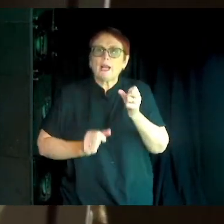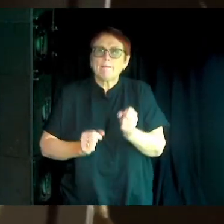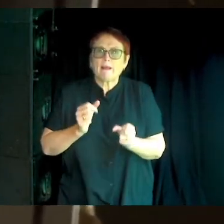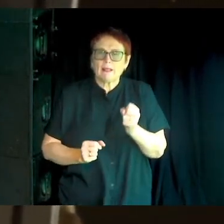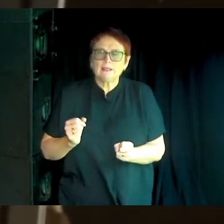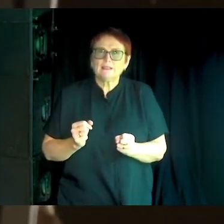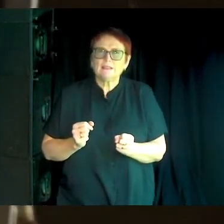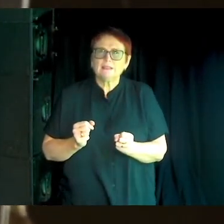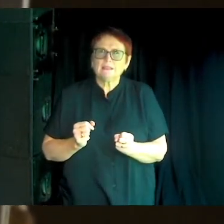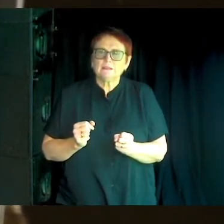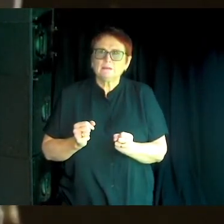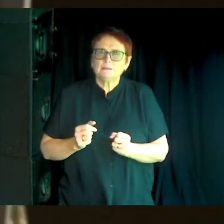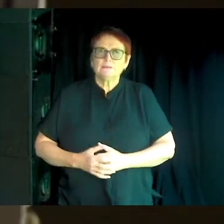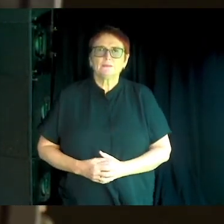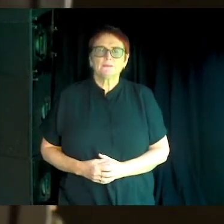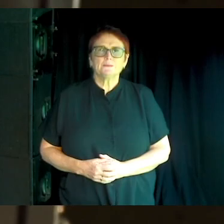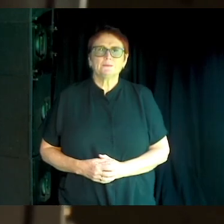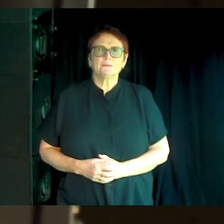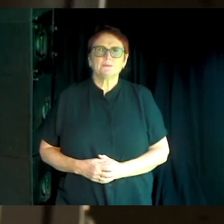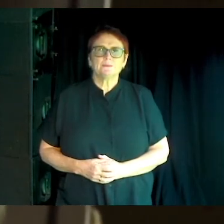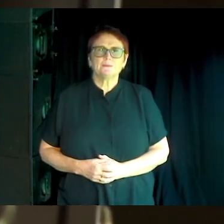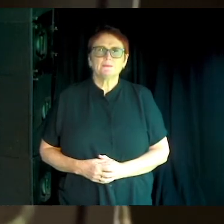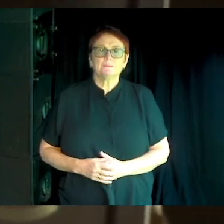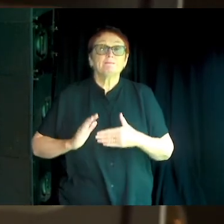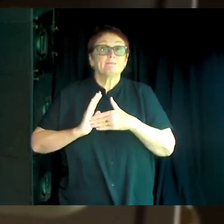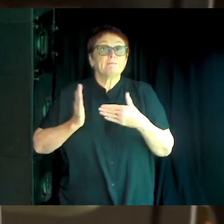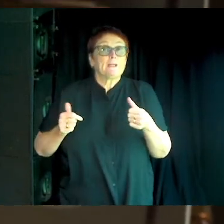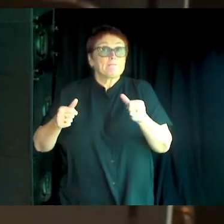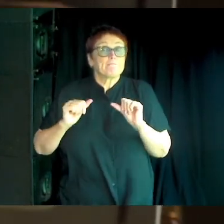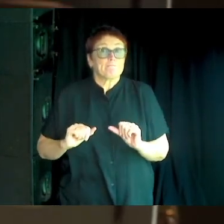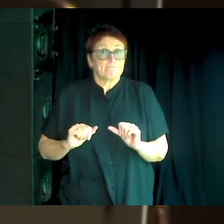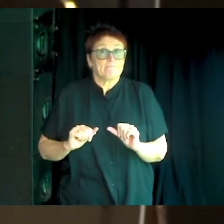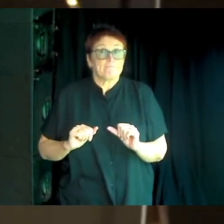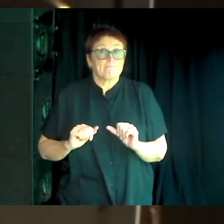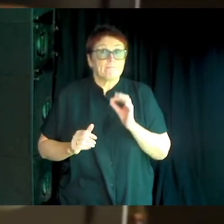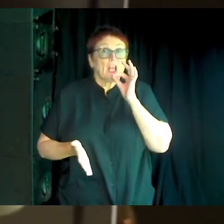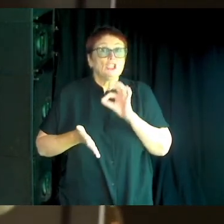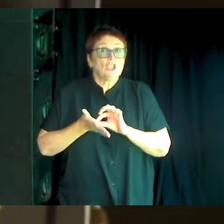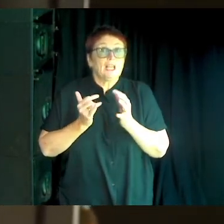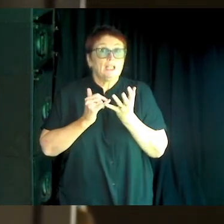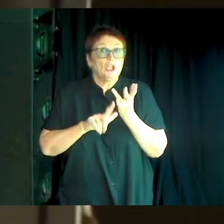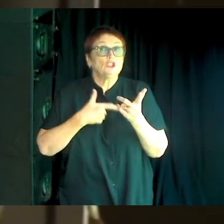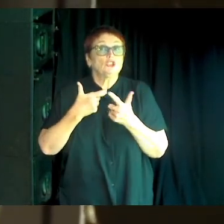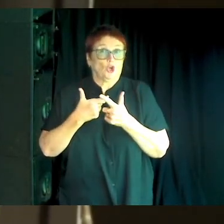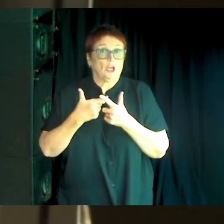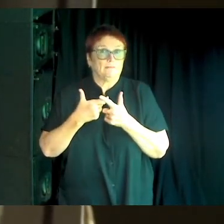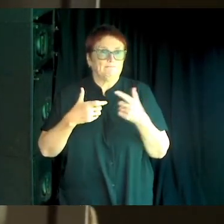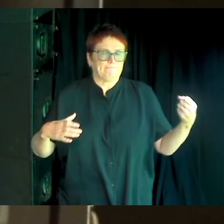sticking a little bit definitely and now the other part is the chicken stock the one you made earlier